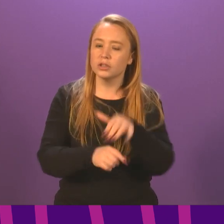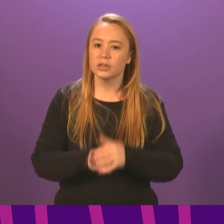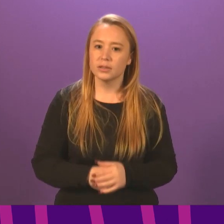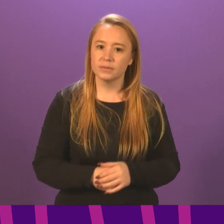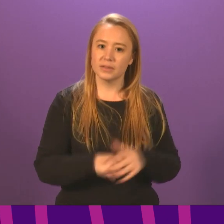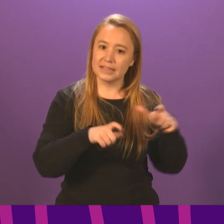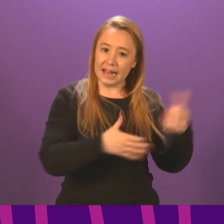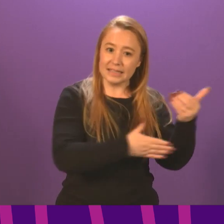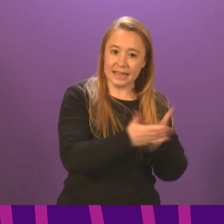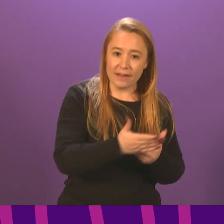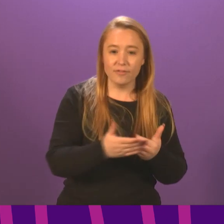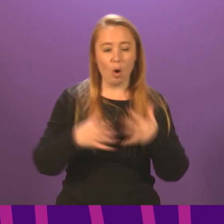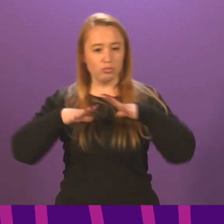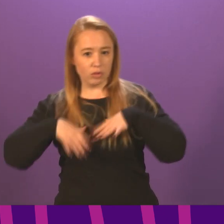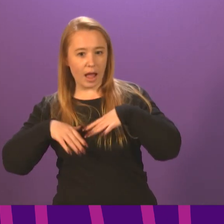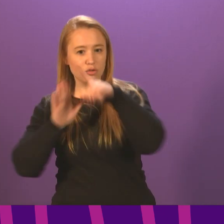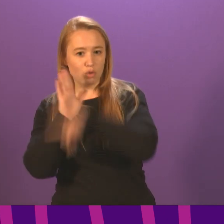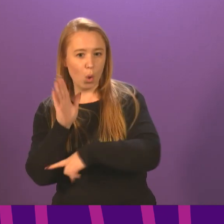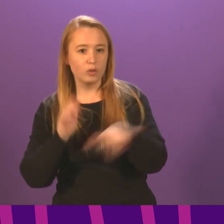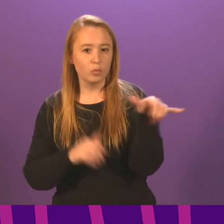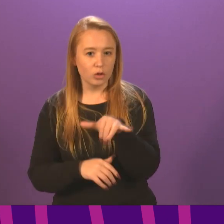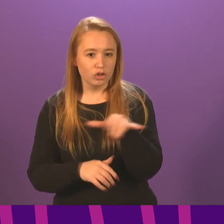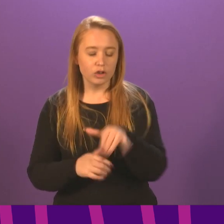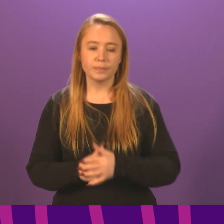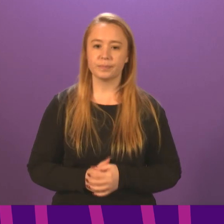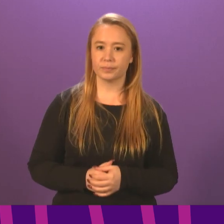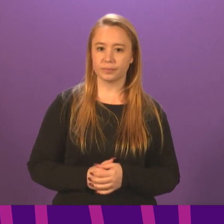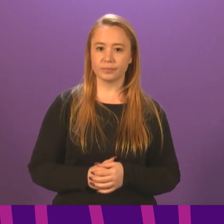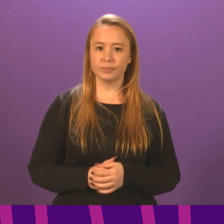The First Minister: I will say a couple things in response to